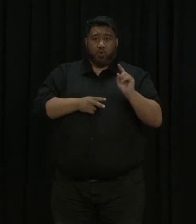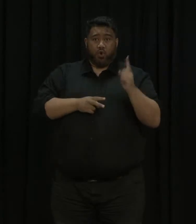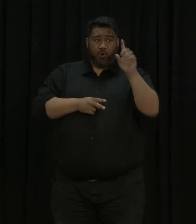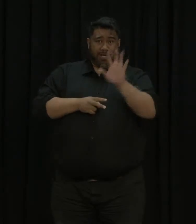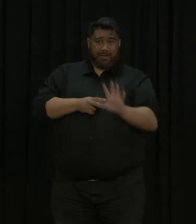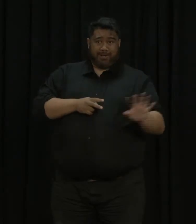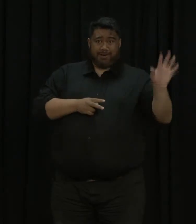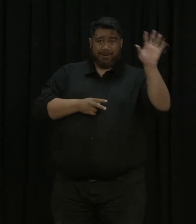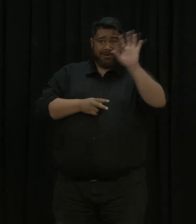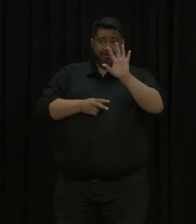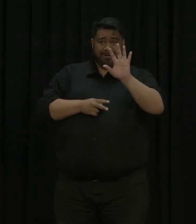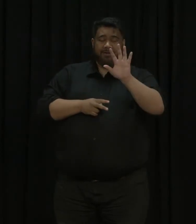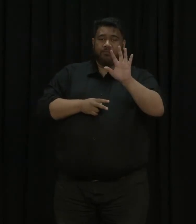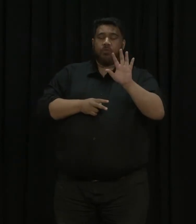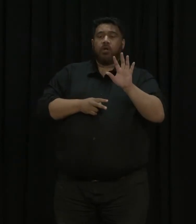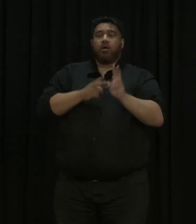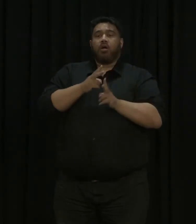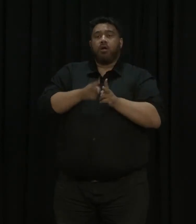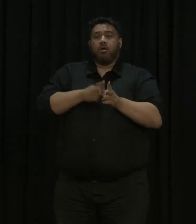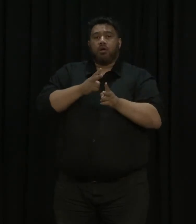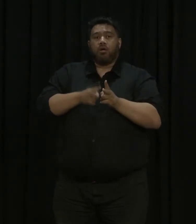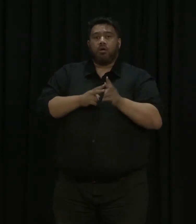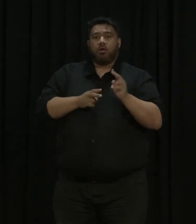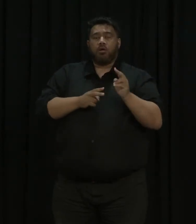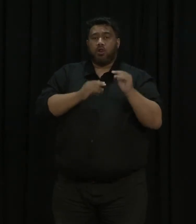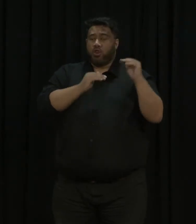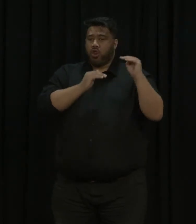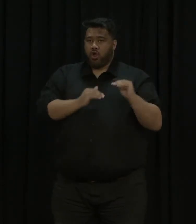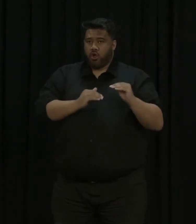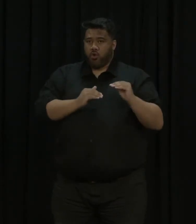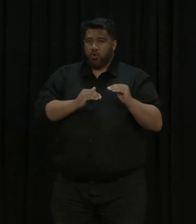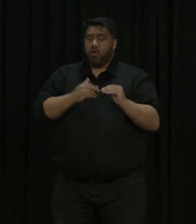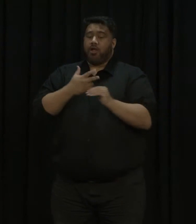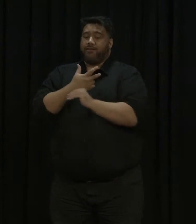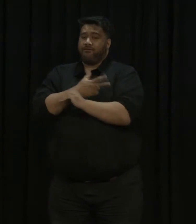If you look at our rates of hospitalisation, in this